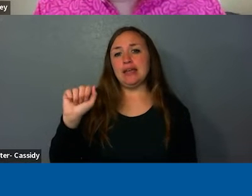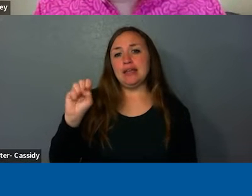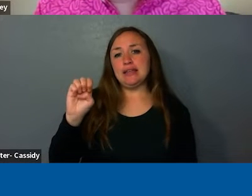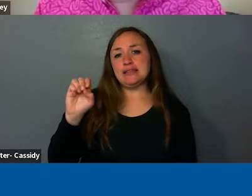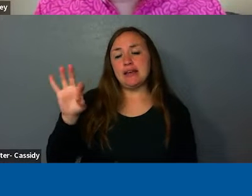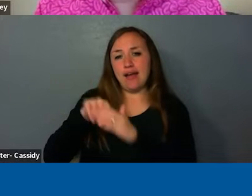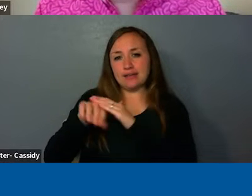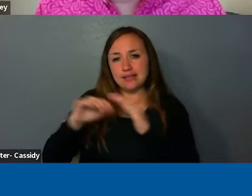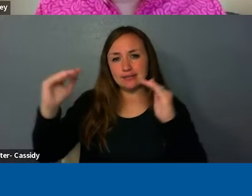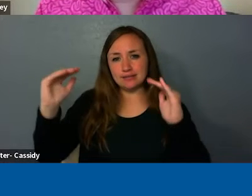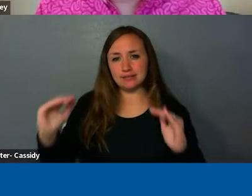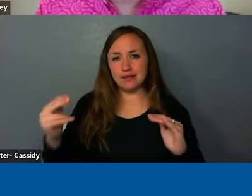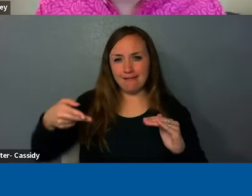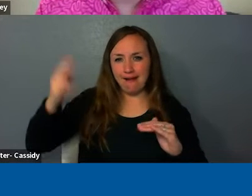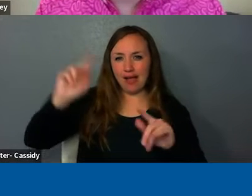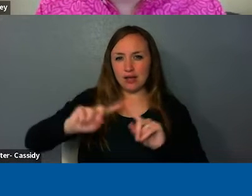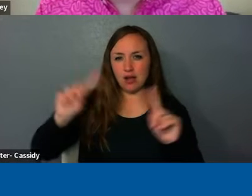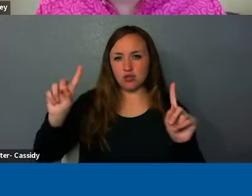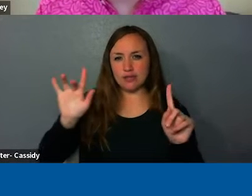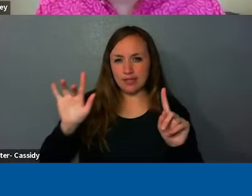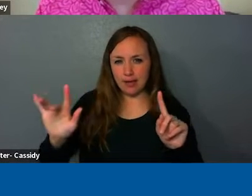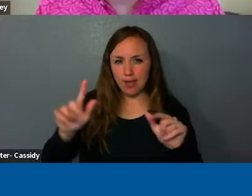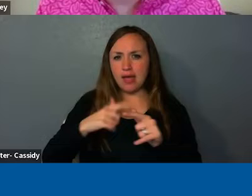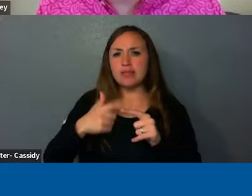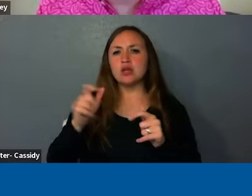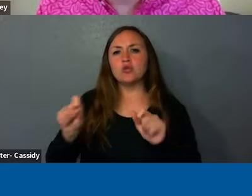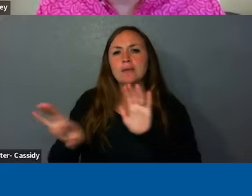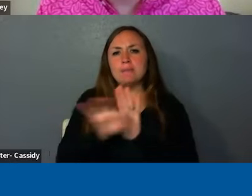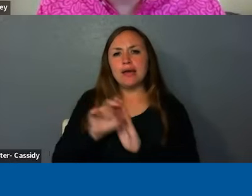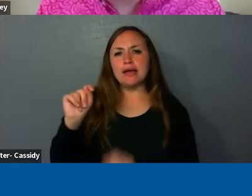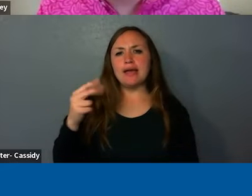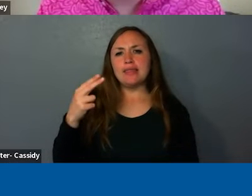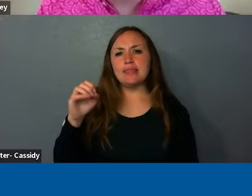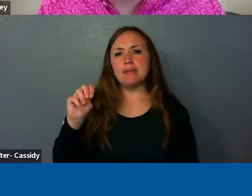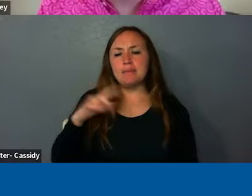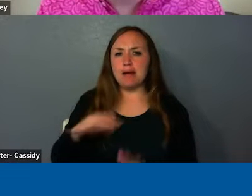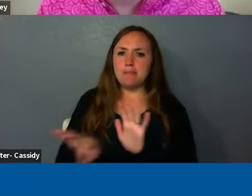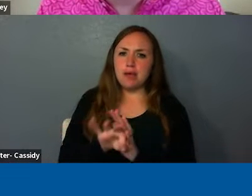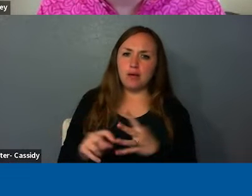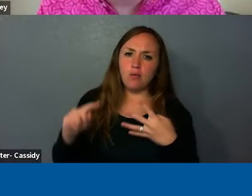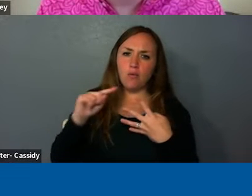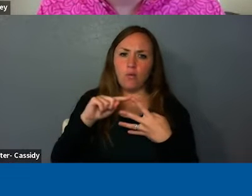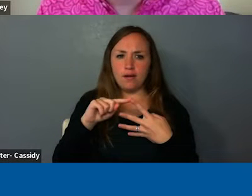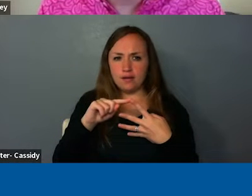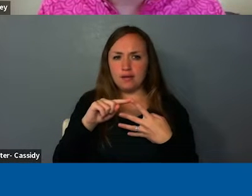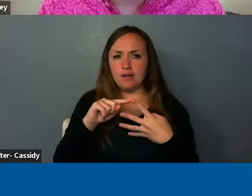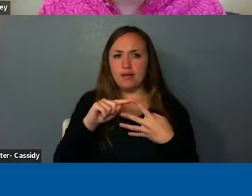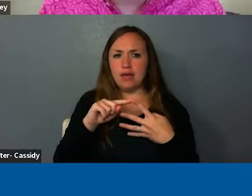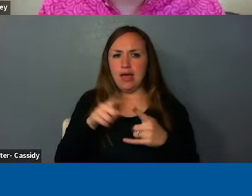and then you have the option to choose a theme, I'm selecting high contrast theme one, and then I'm gonna drag the file window over